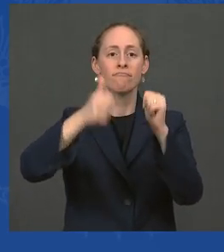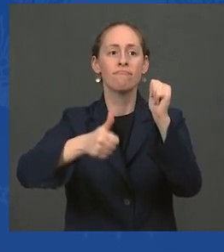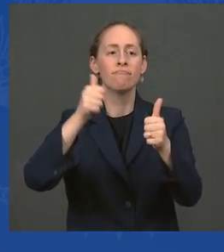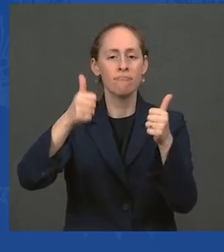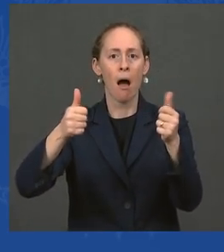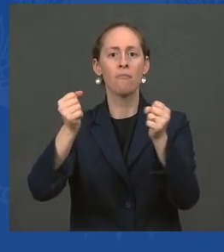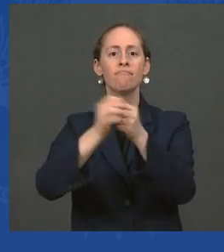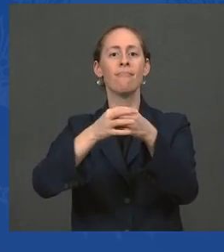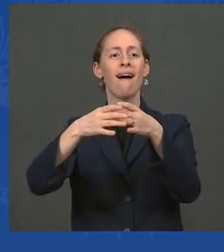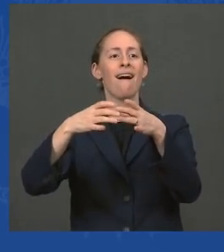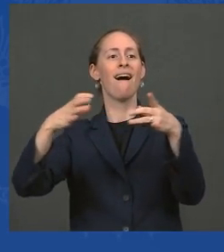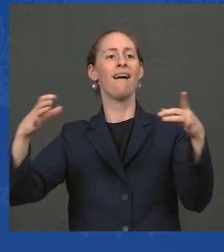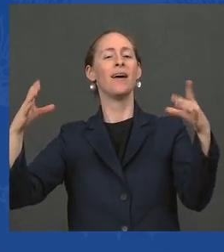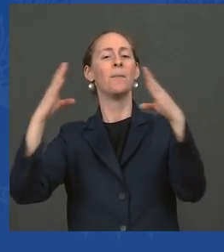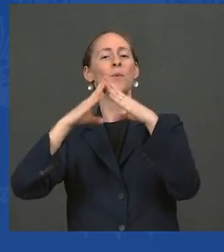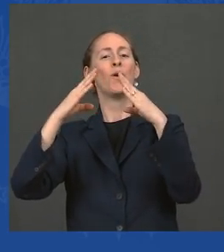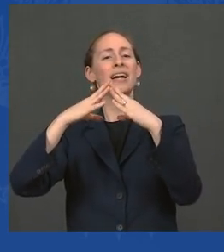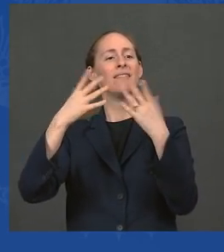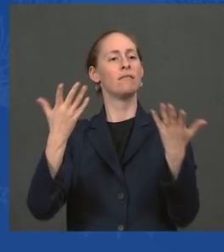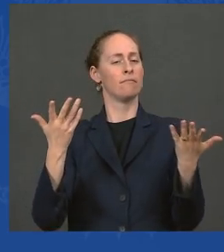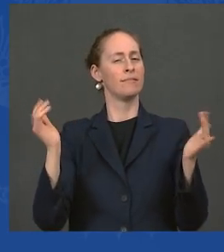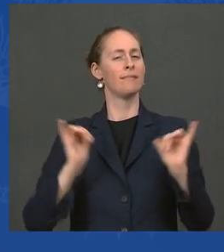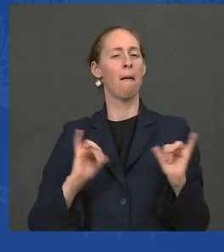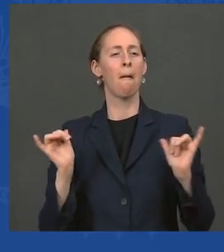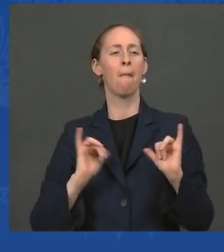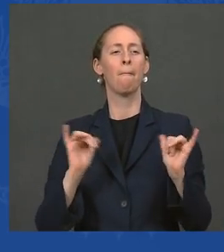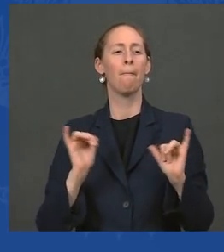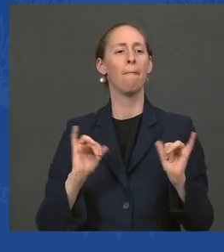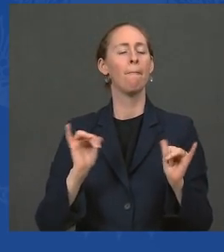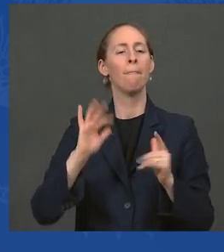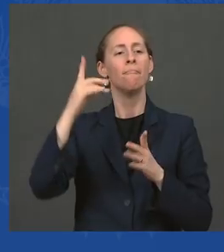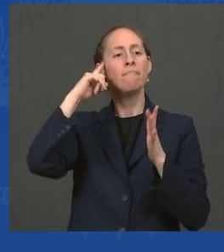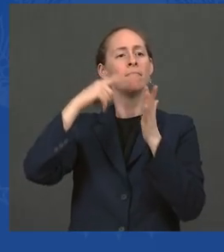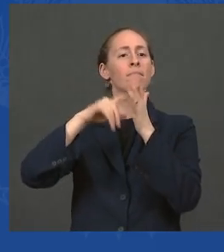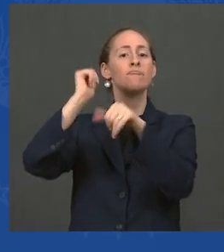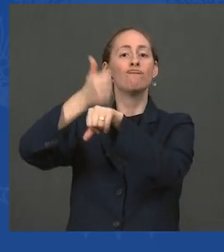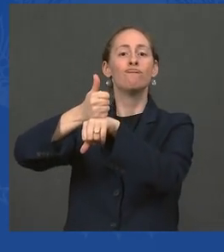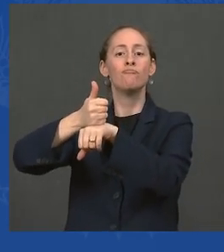You get everything from the Mc- -- the figurative McDonald's or the Dunkin' Donuts to the drugstore.